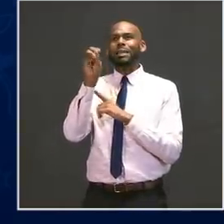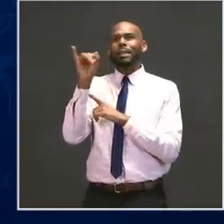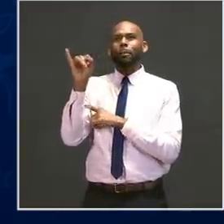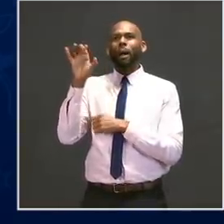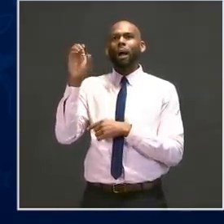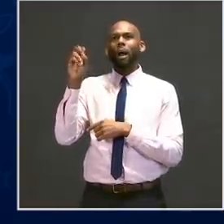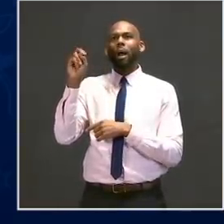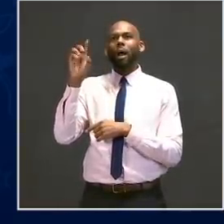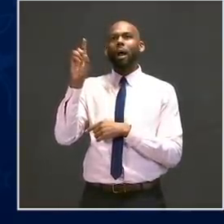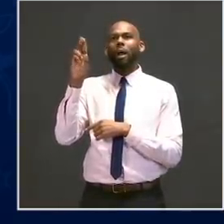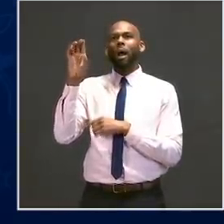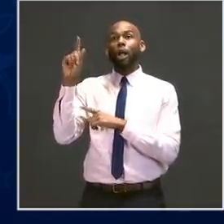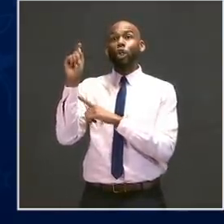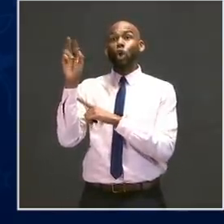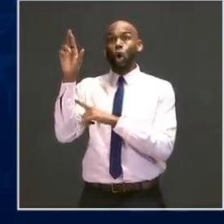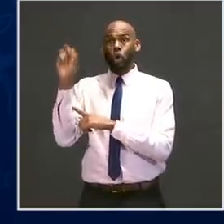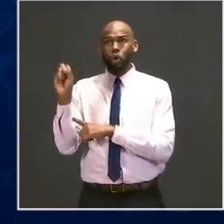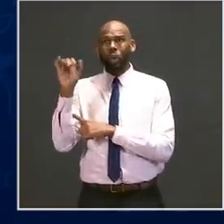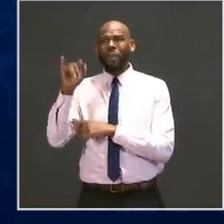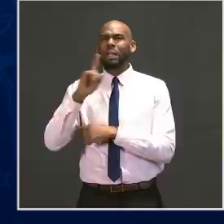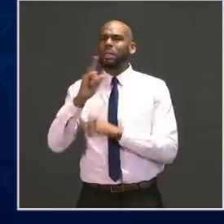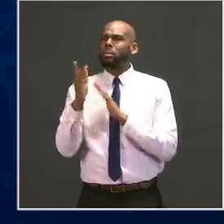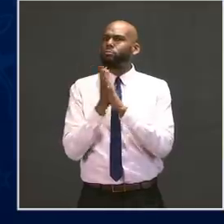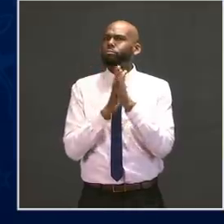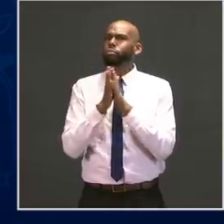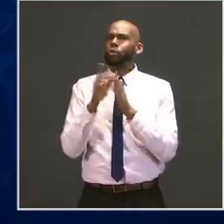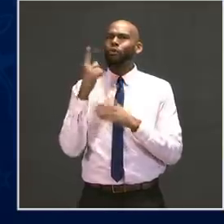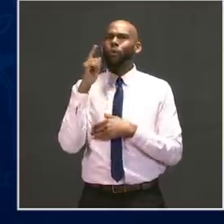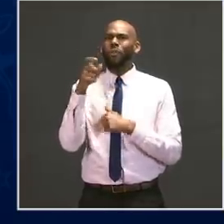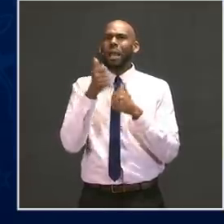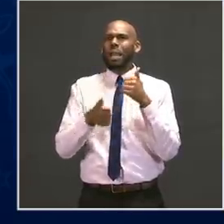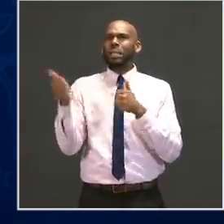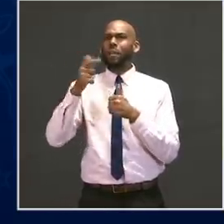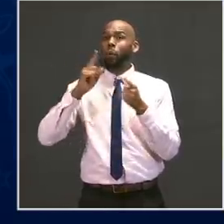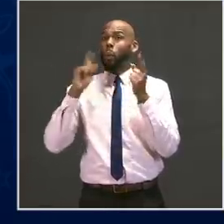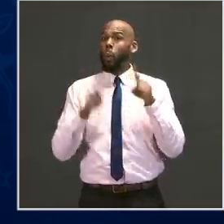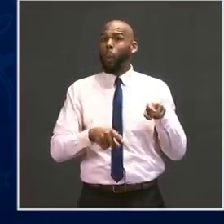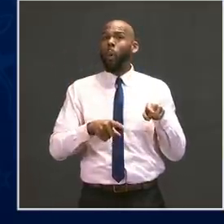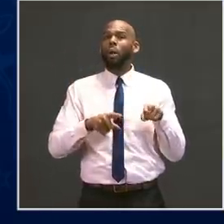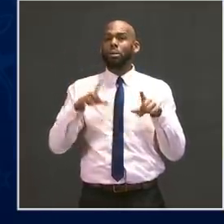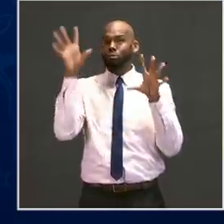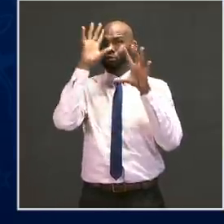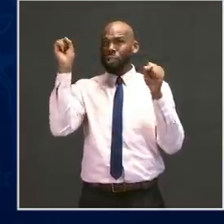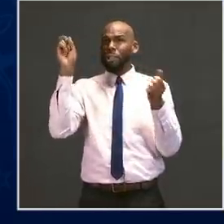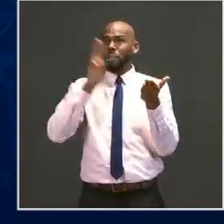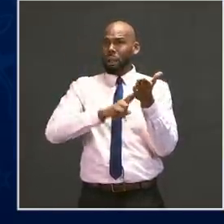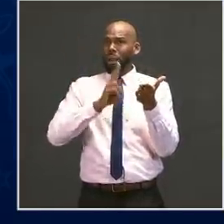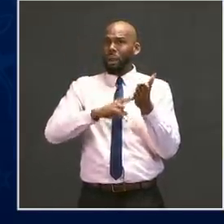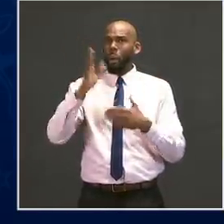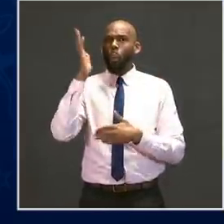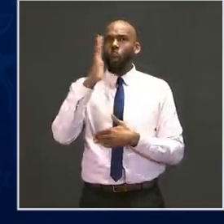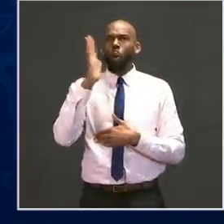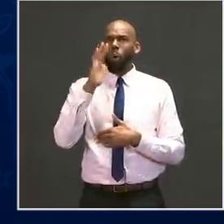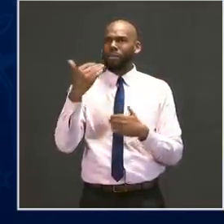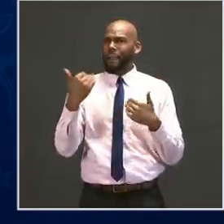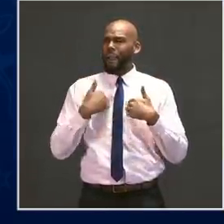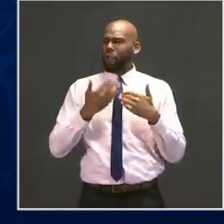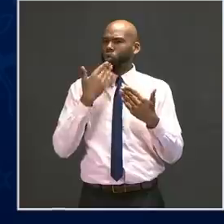is one of the central motivations for the executive order the President will sign in the coming weeks to undertake a comprehensive review of supply chains